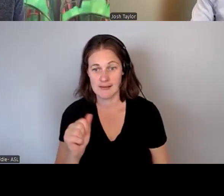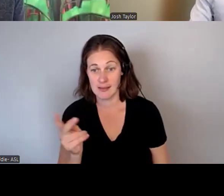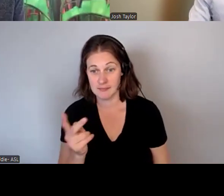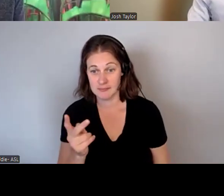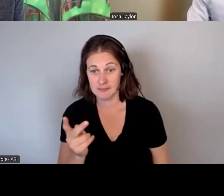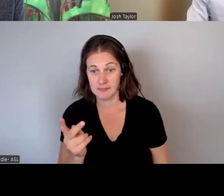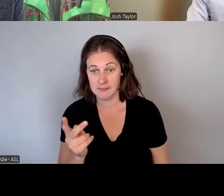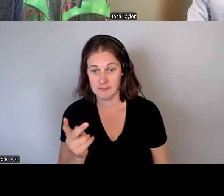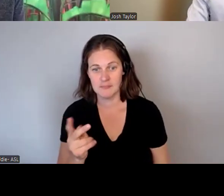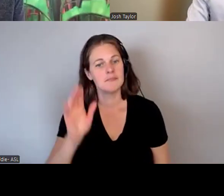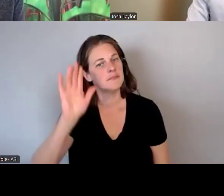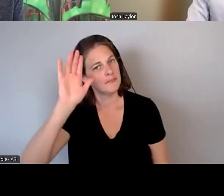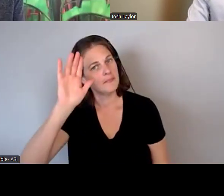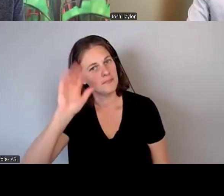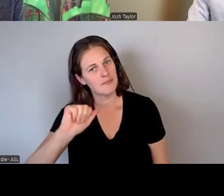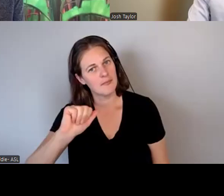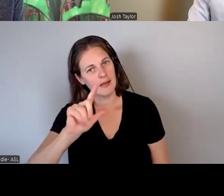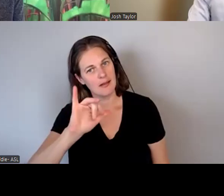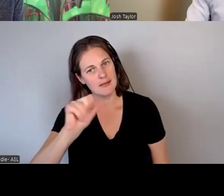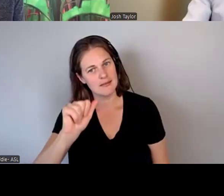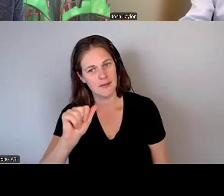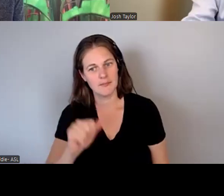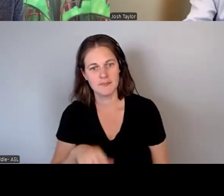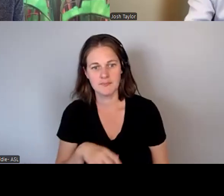Yeah, so I guess